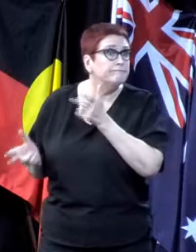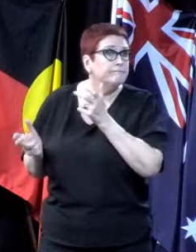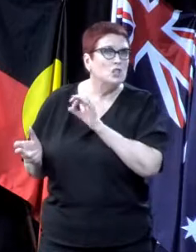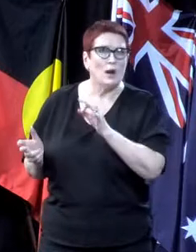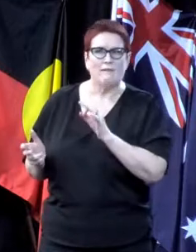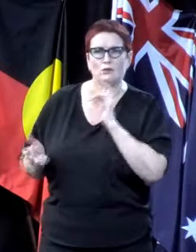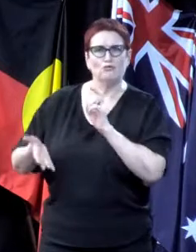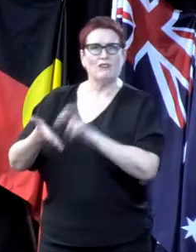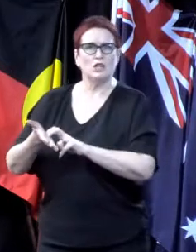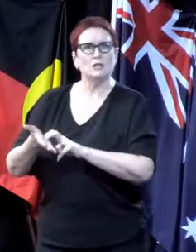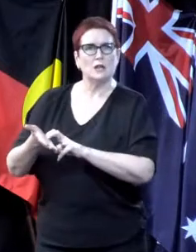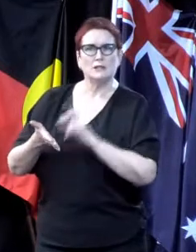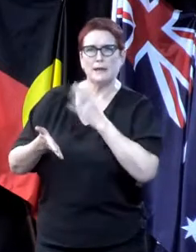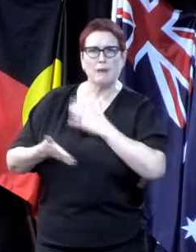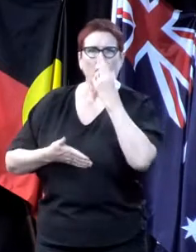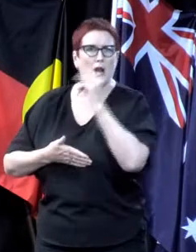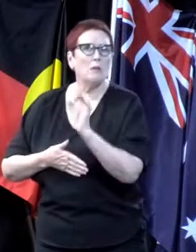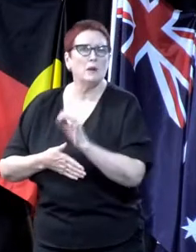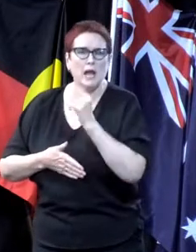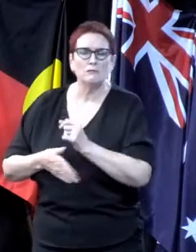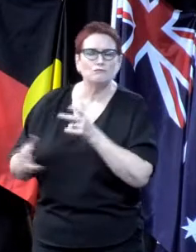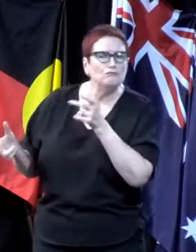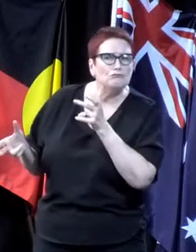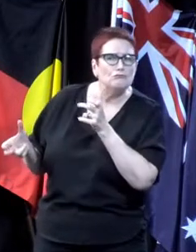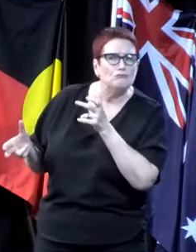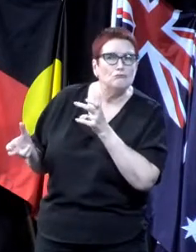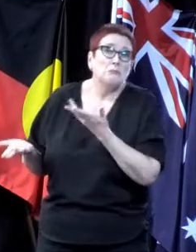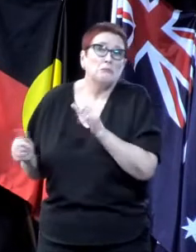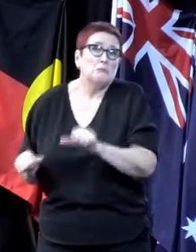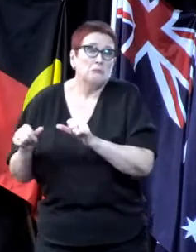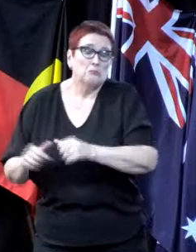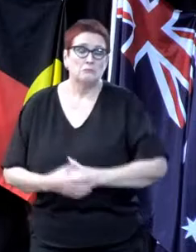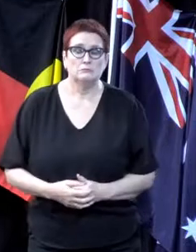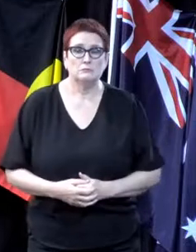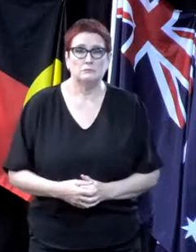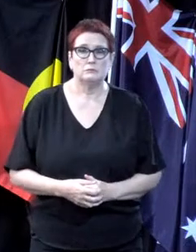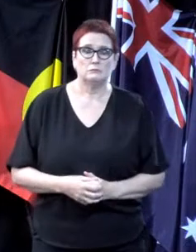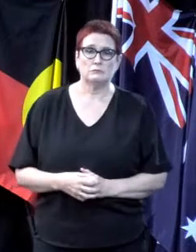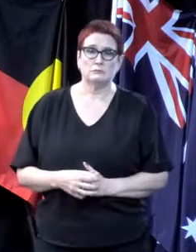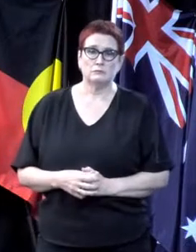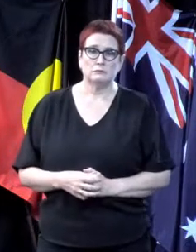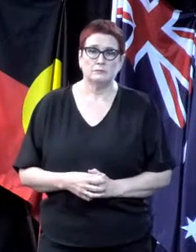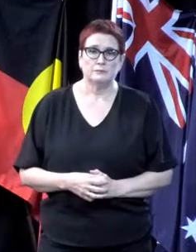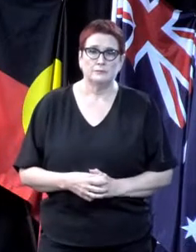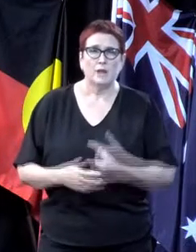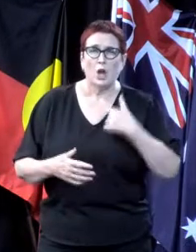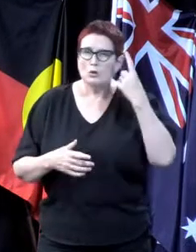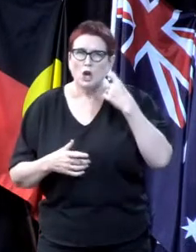And so, we certainly know that people are tuning into those, as well. So, we're always creatively thinking of ways